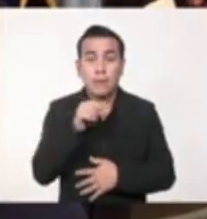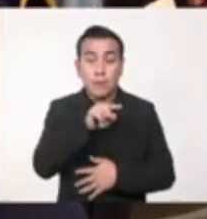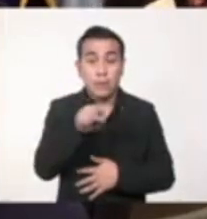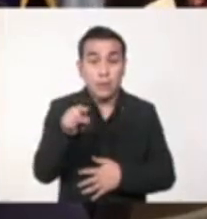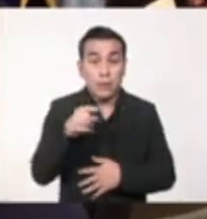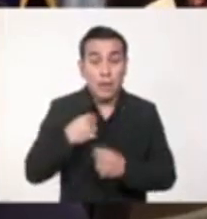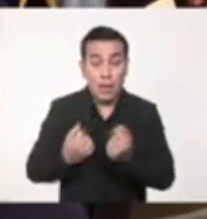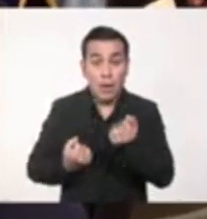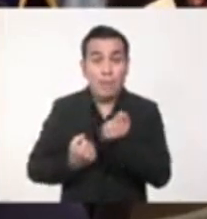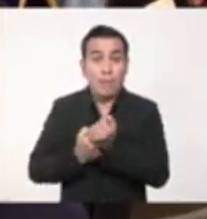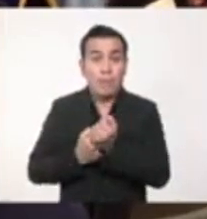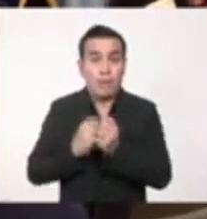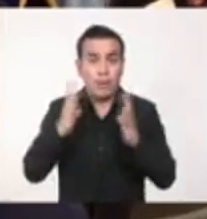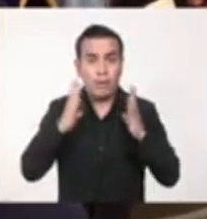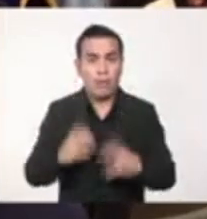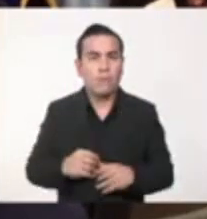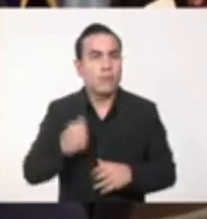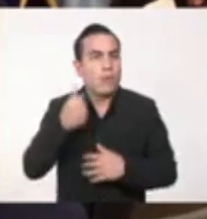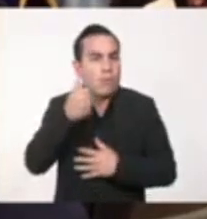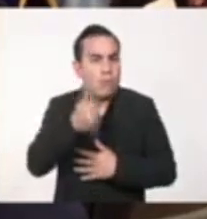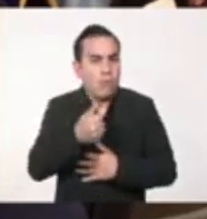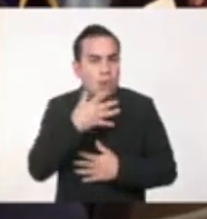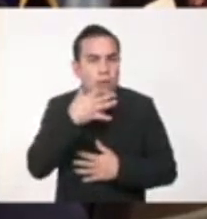contra? Nombre, está bueno, está bueno que los hayan